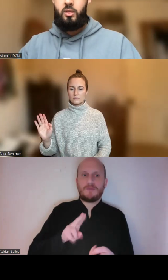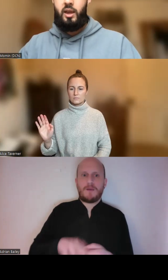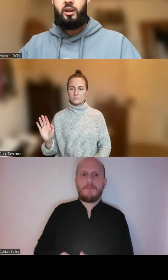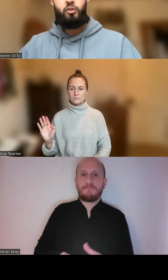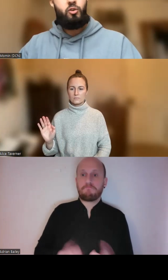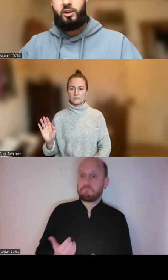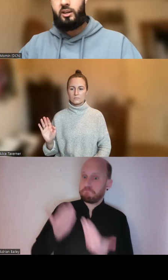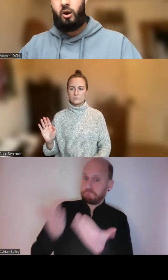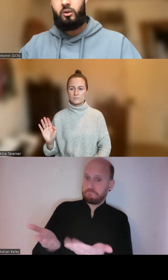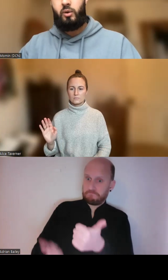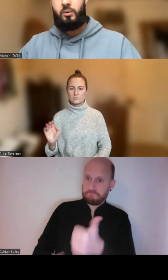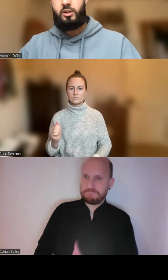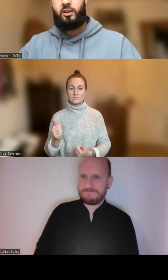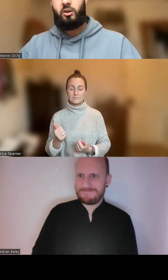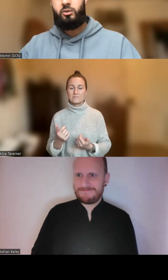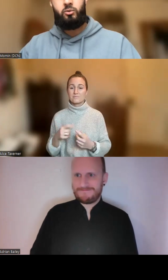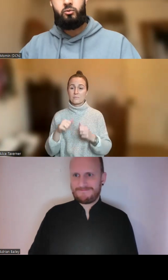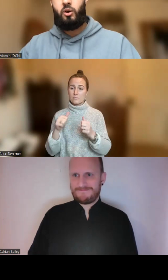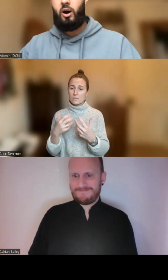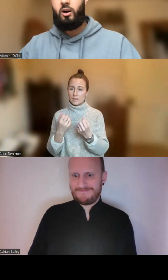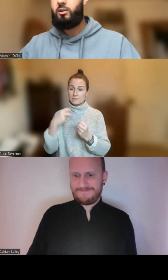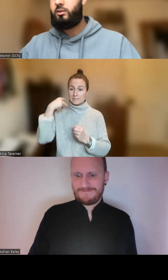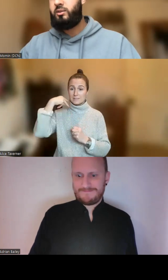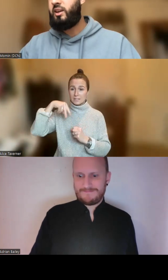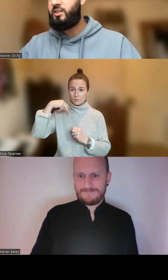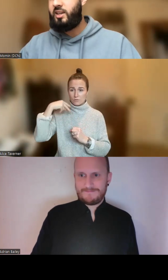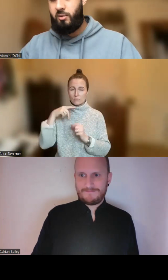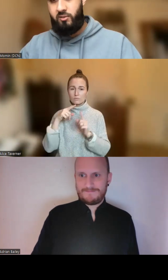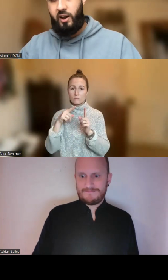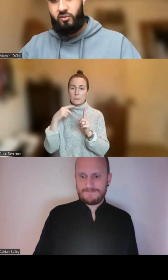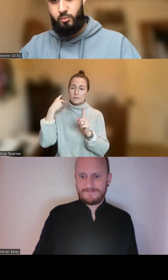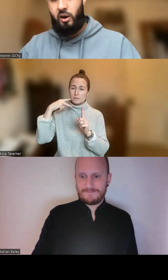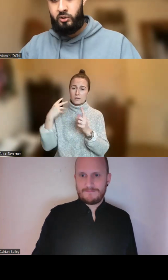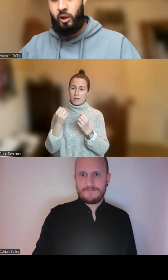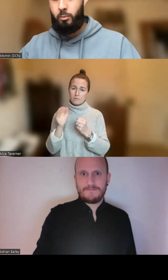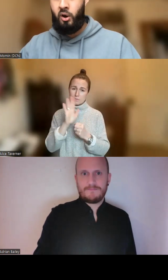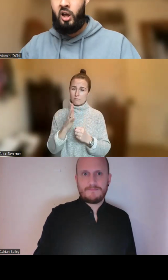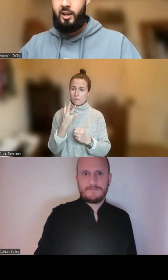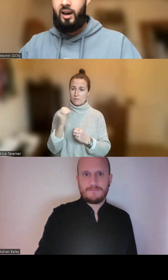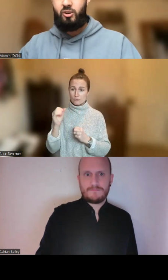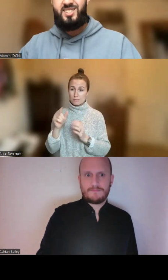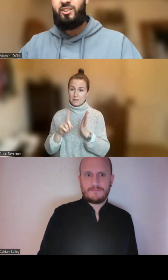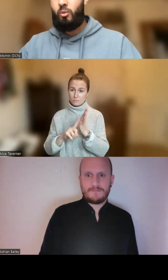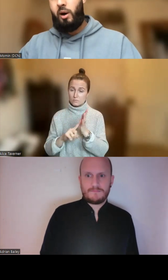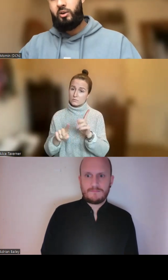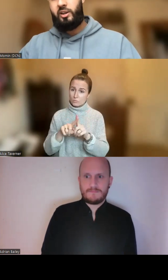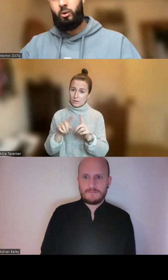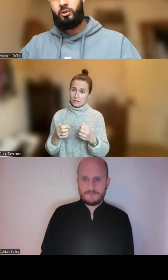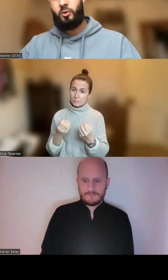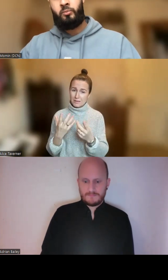Then you've got TikTok. TikTok you've got I'd say about £500 as well but I've got £0 here also.